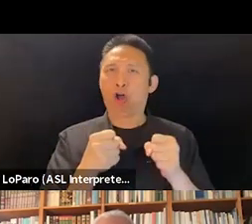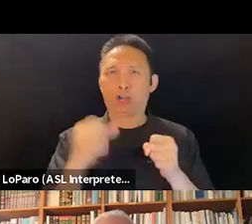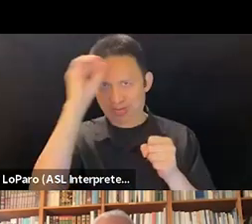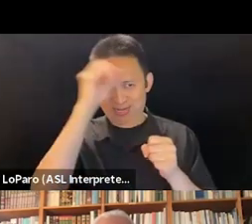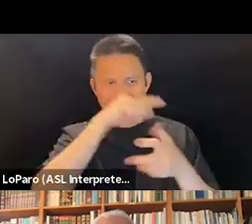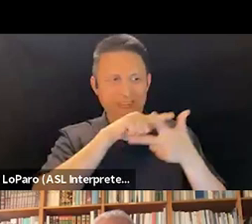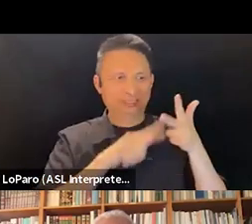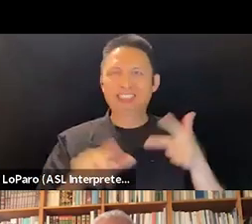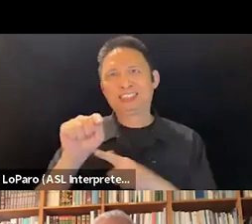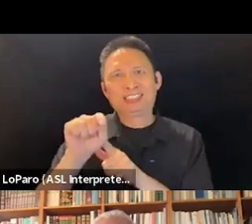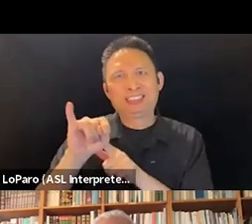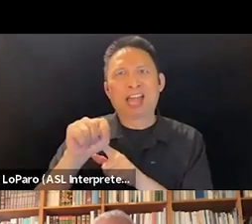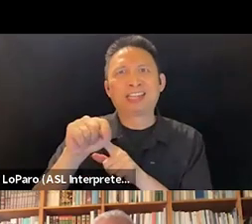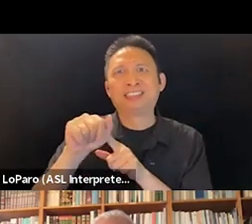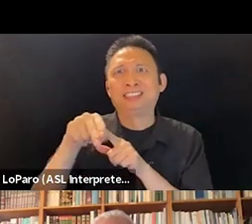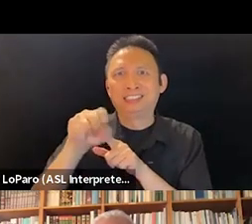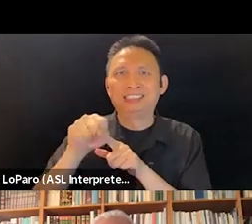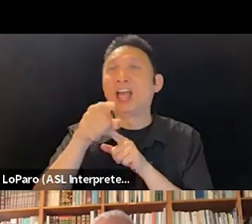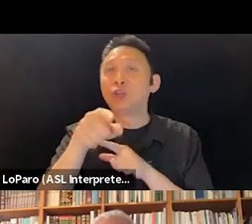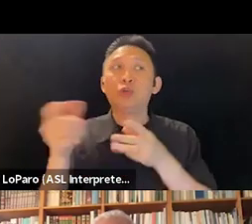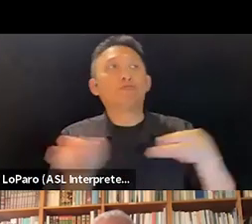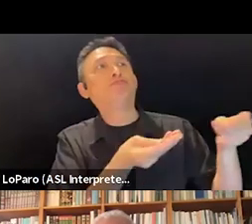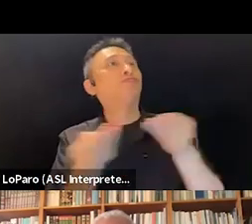and information. So thank you so much for sharing that with us.